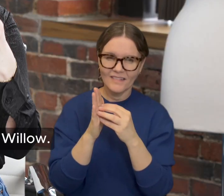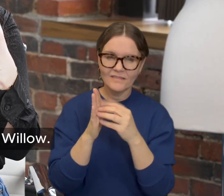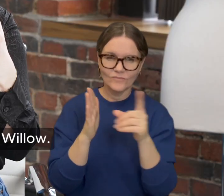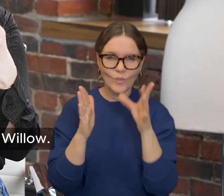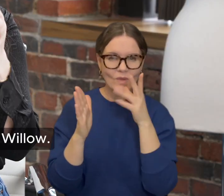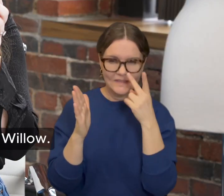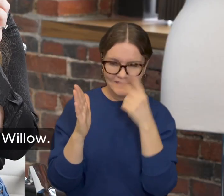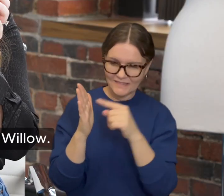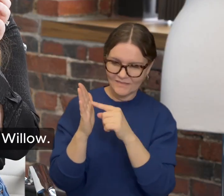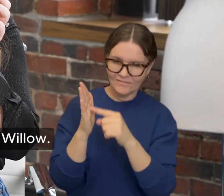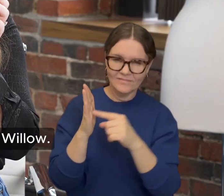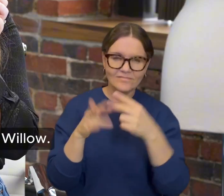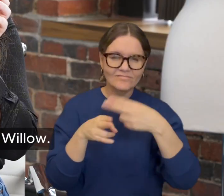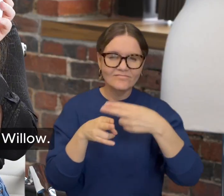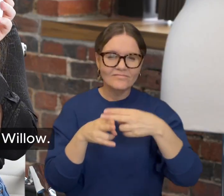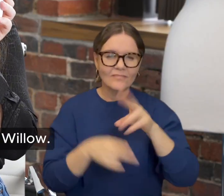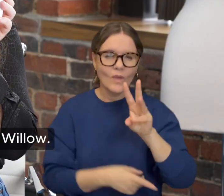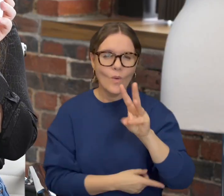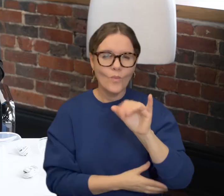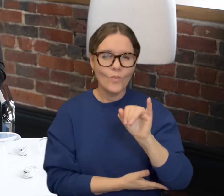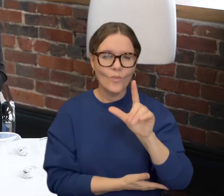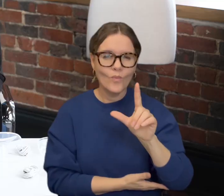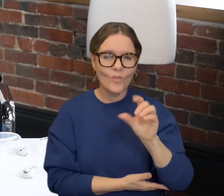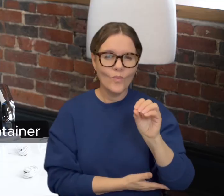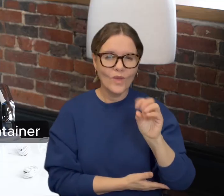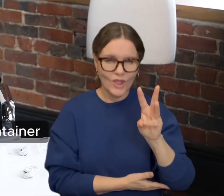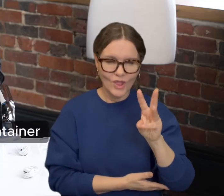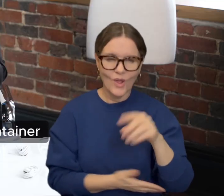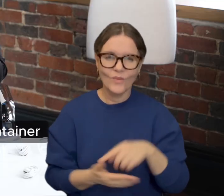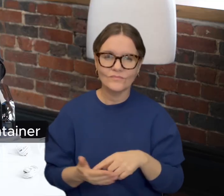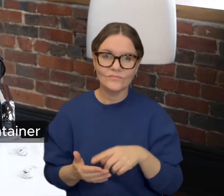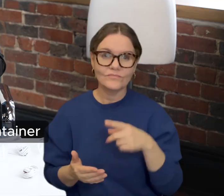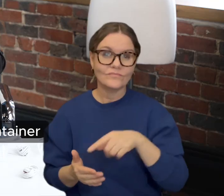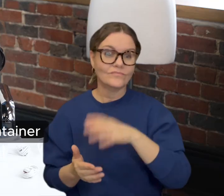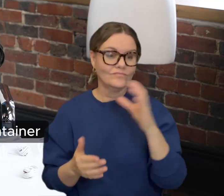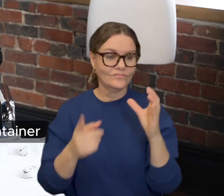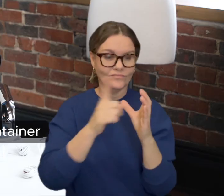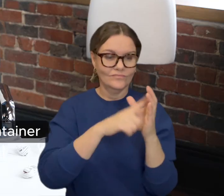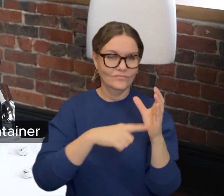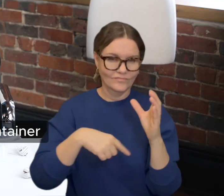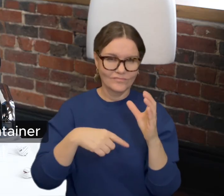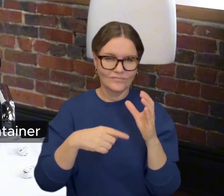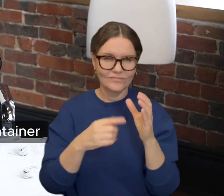and you'll also be able to read Willow next you want to take the container bowl